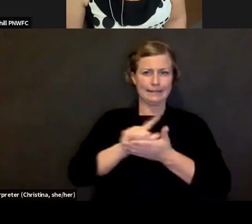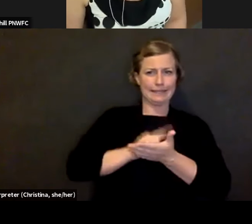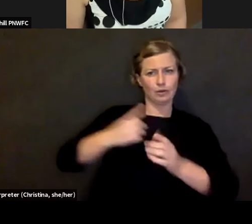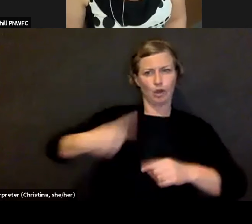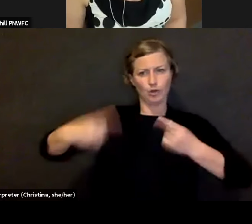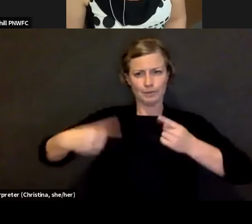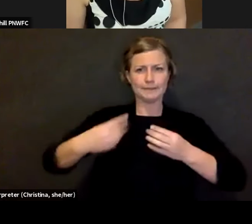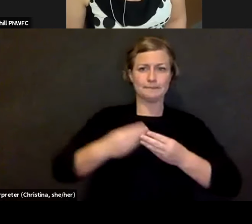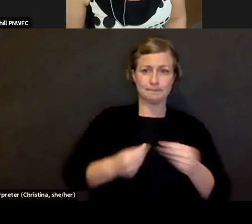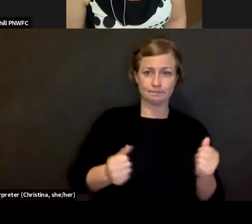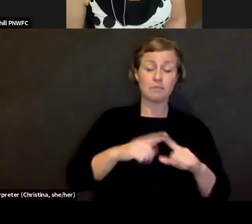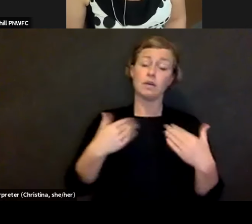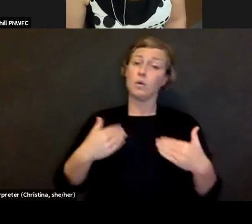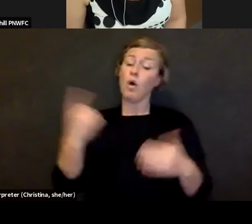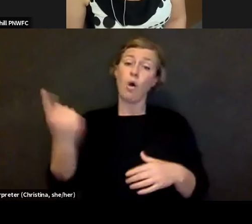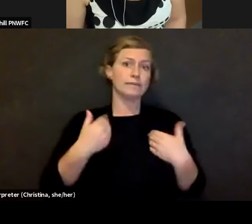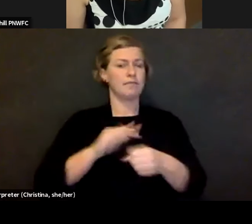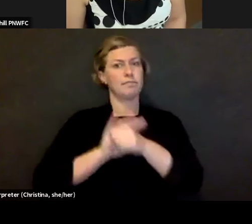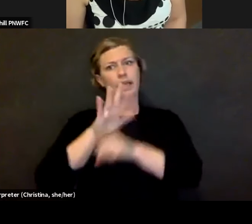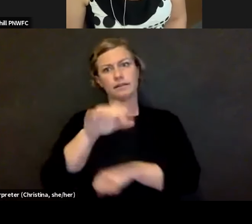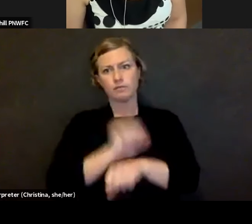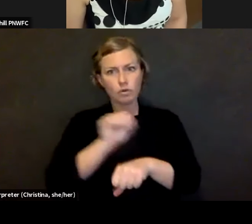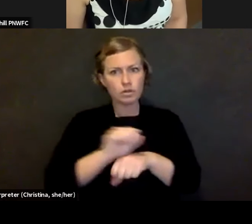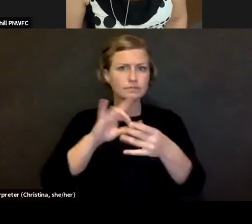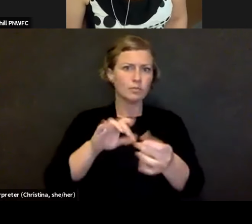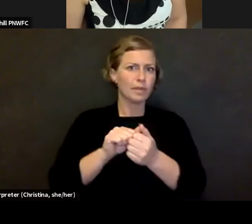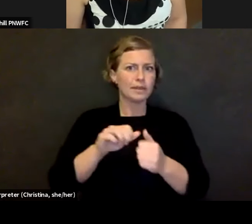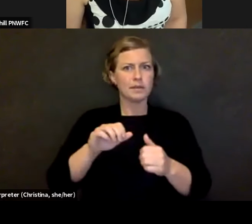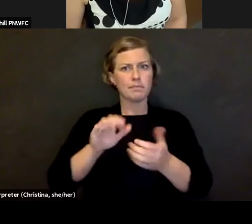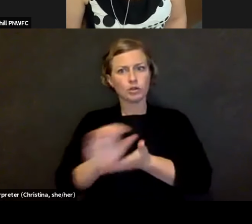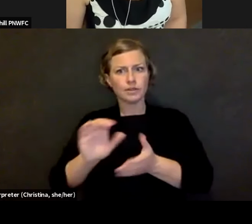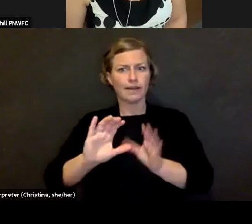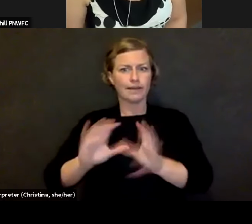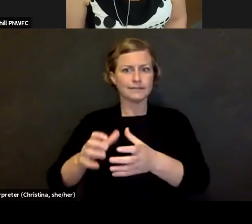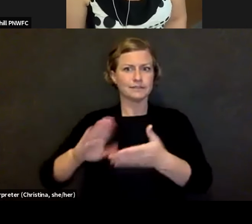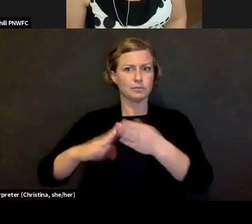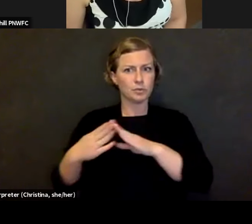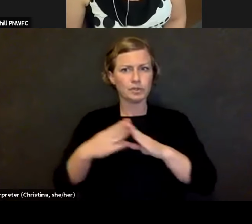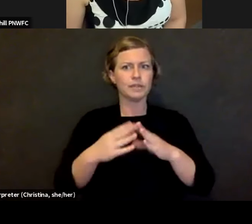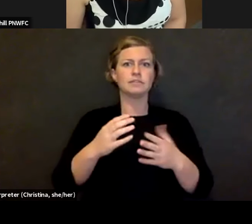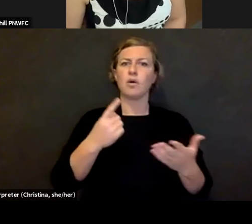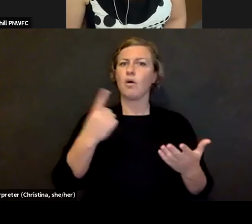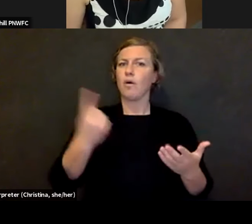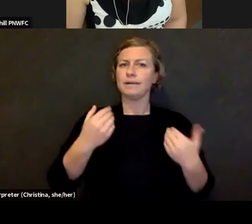keep rolling as soon as we hammer out that legal argument. There's just always something to do when it comes to the